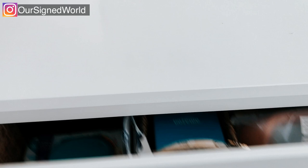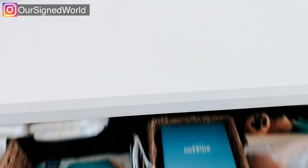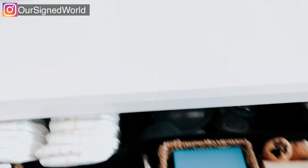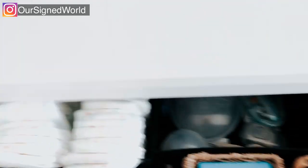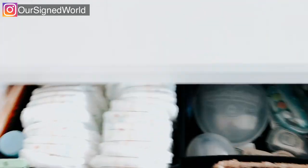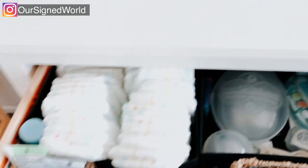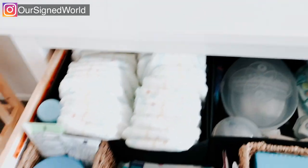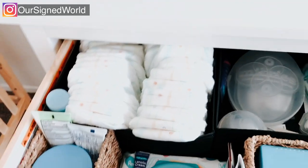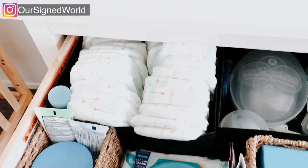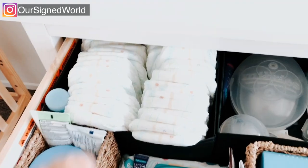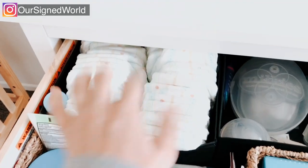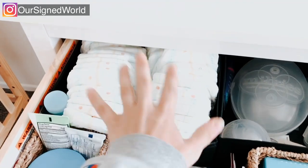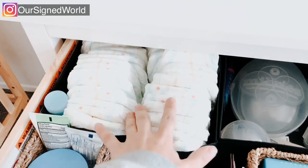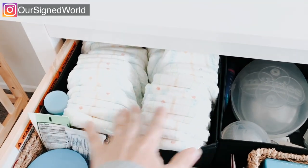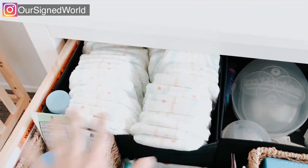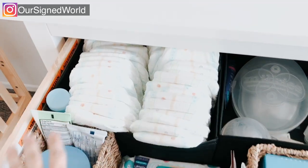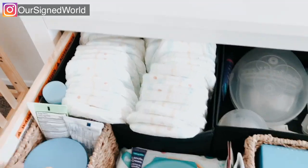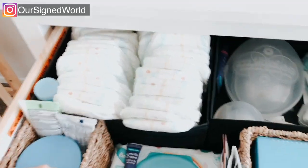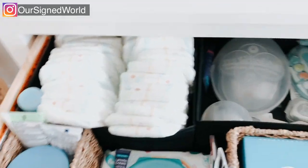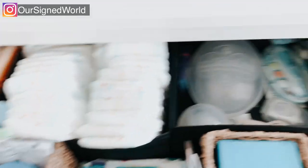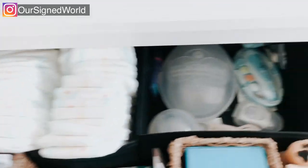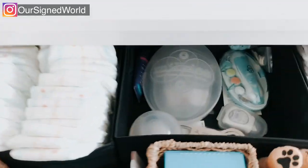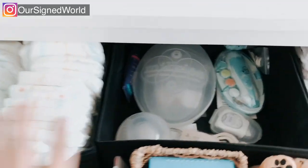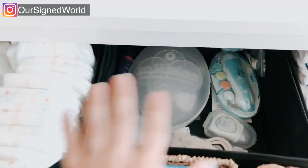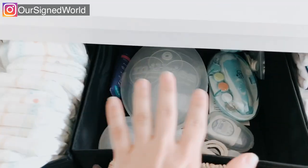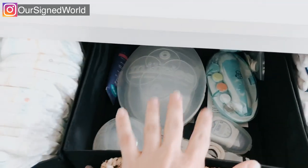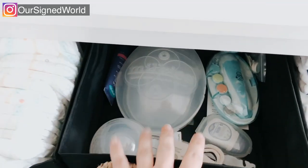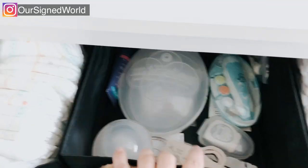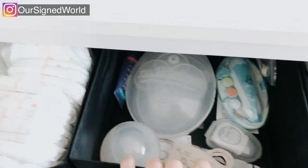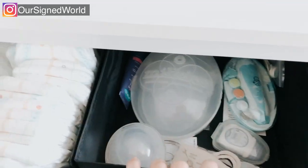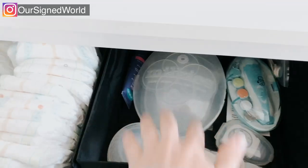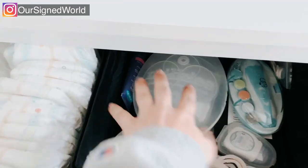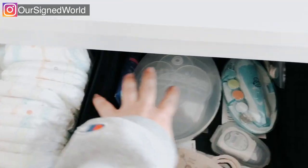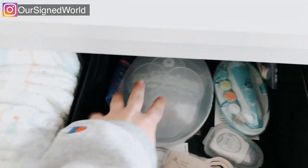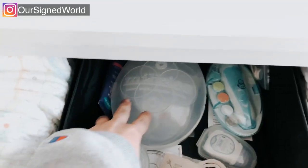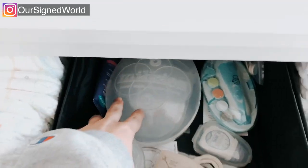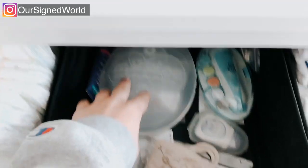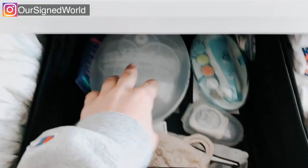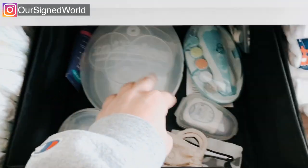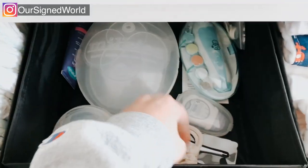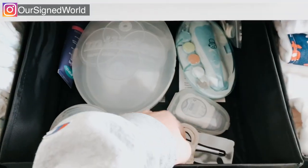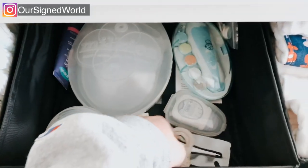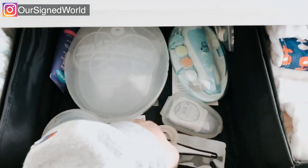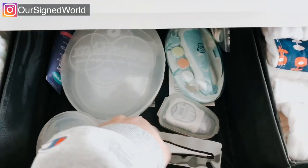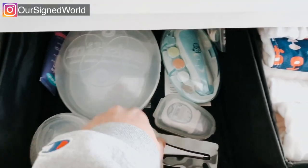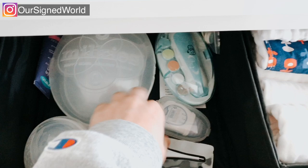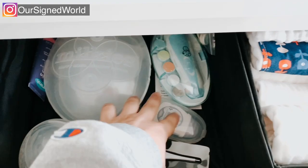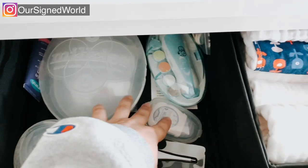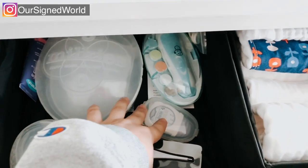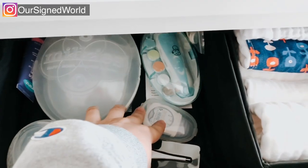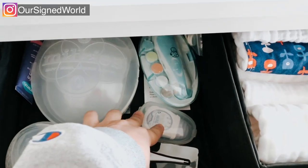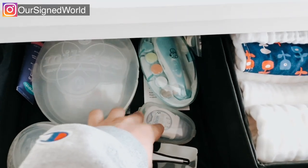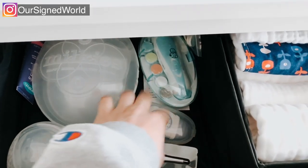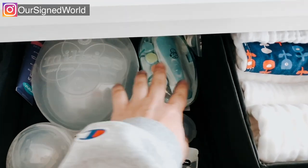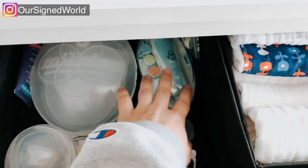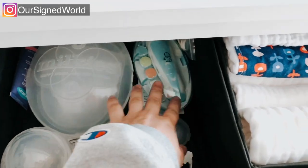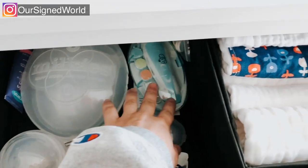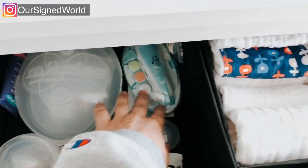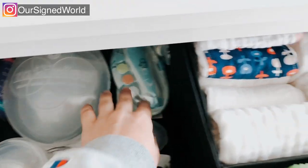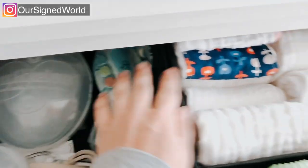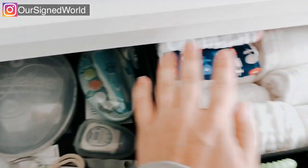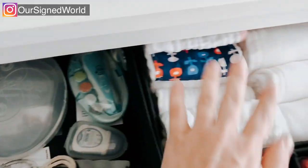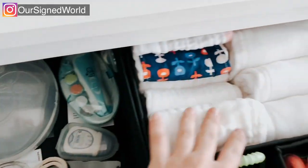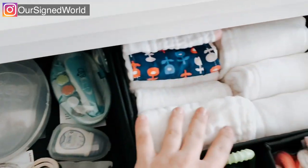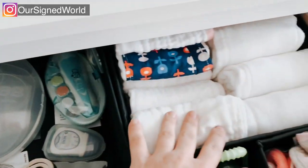We have diapers, diaper cream for rashes, this is more breastfeeding stuff, this is for nails.